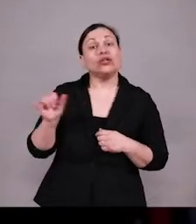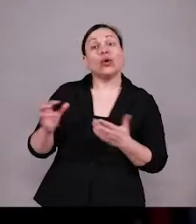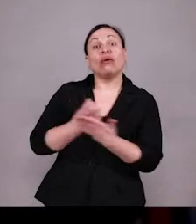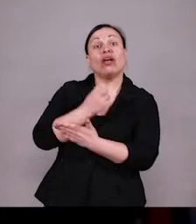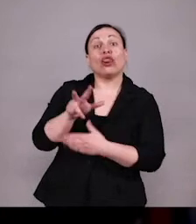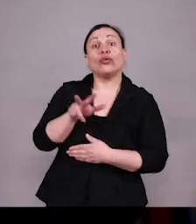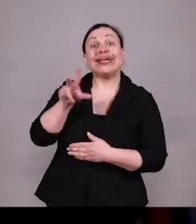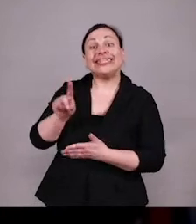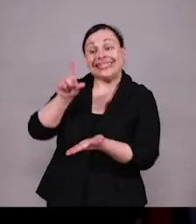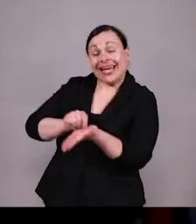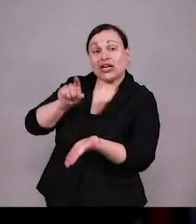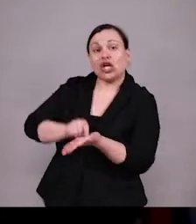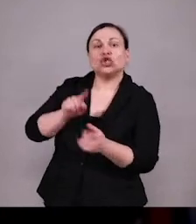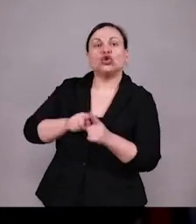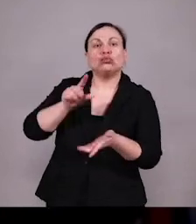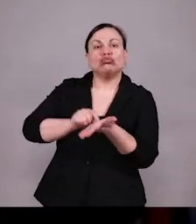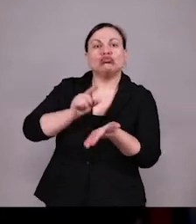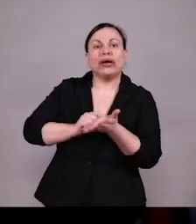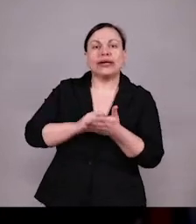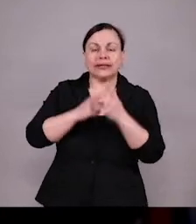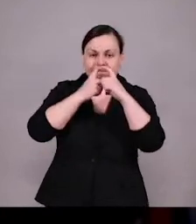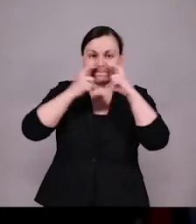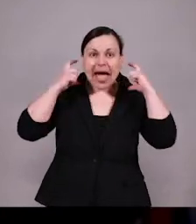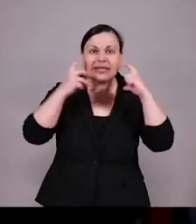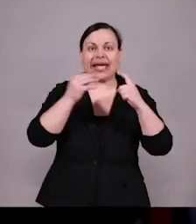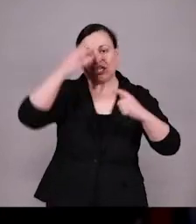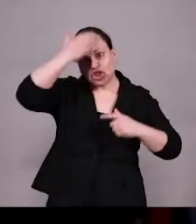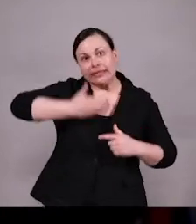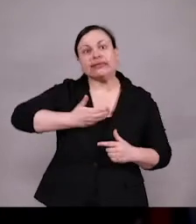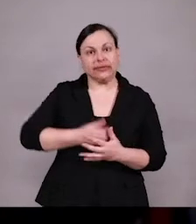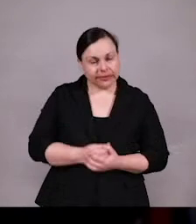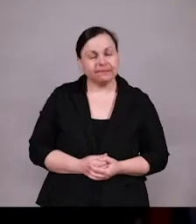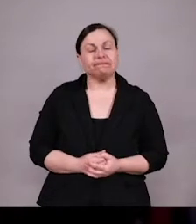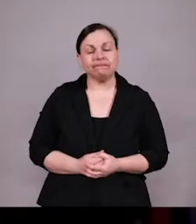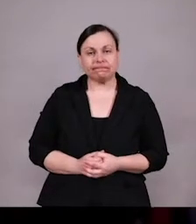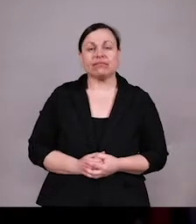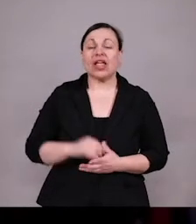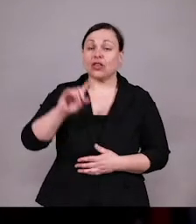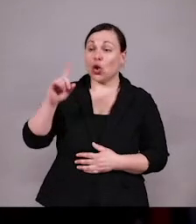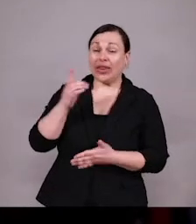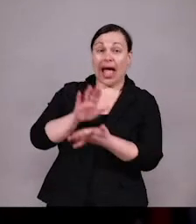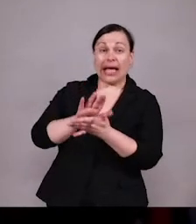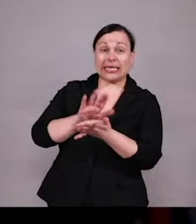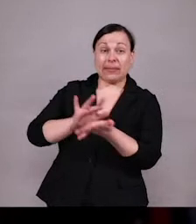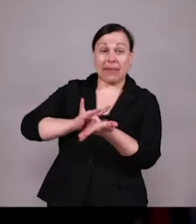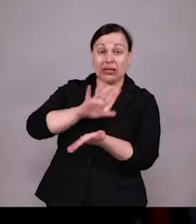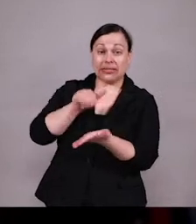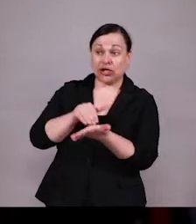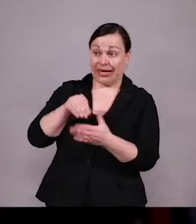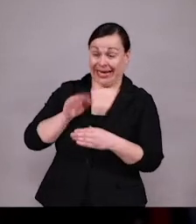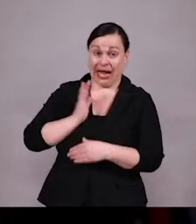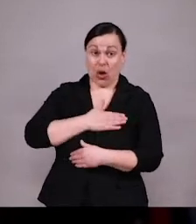technology to print face masks and shields. As the only academic medical center in the state